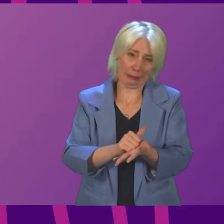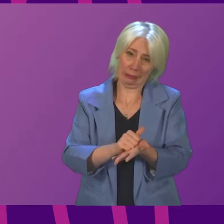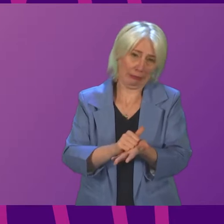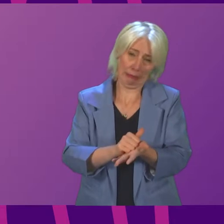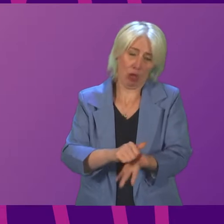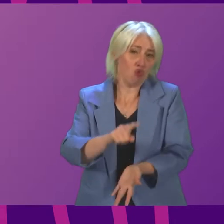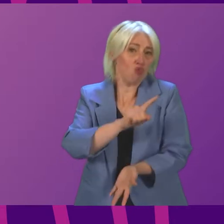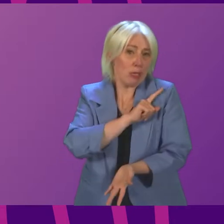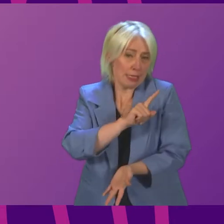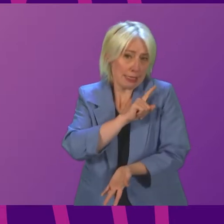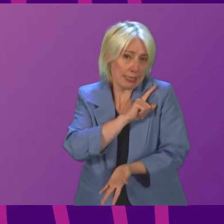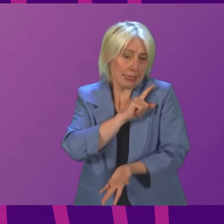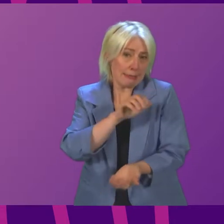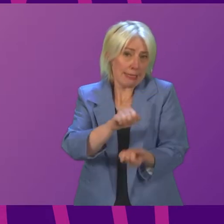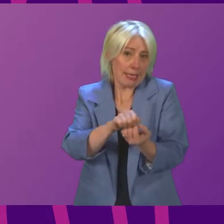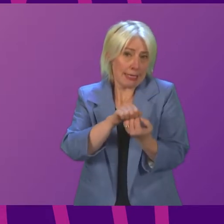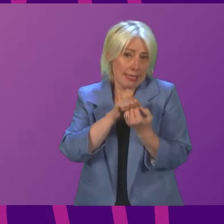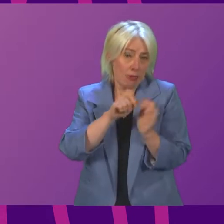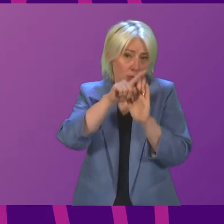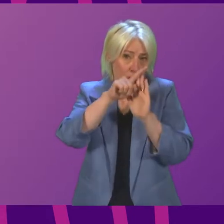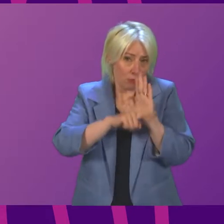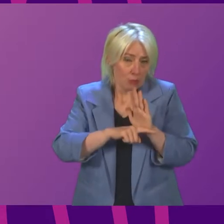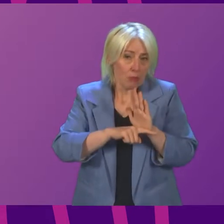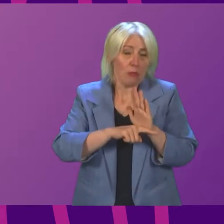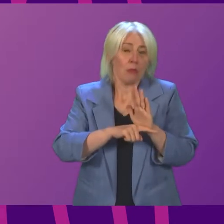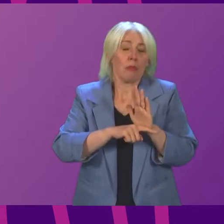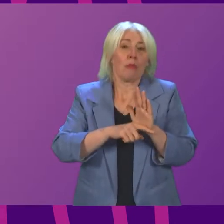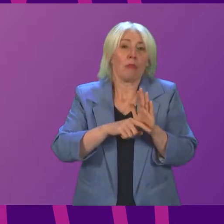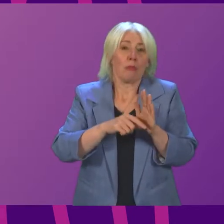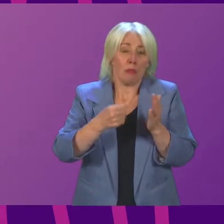why we have retained the current regulations and kept baseline mitigations in place in relation to